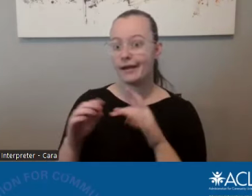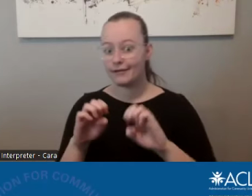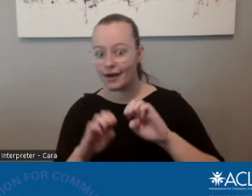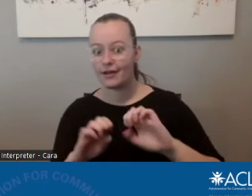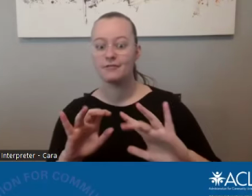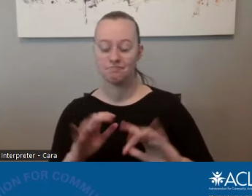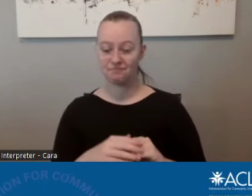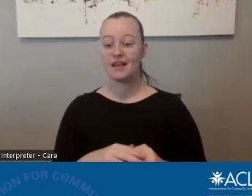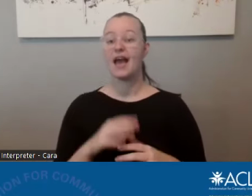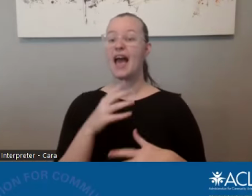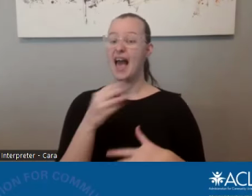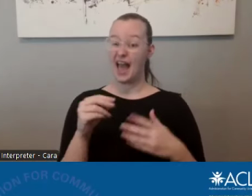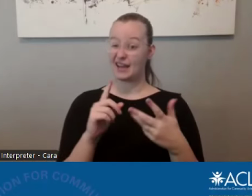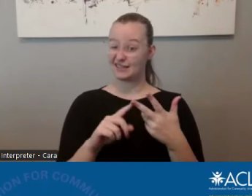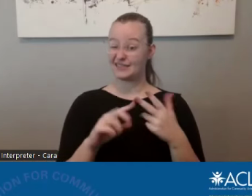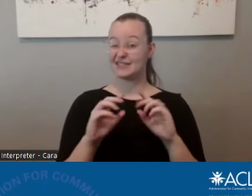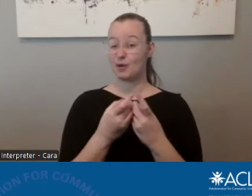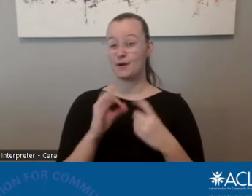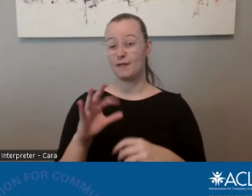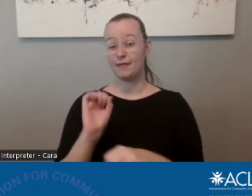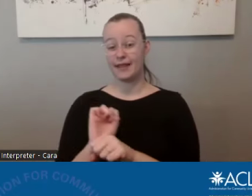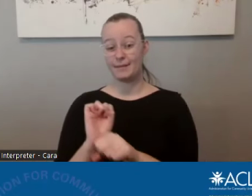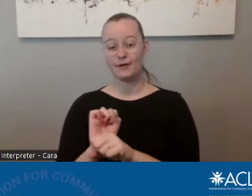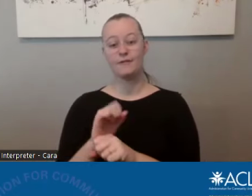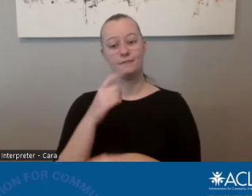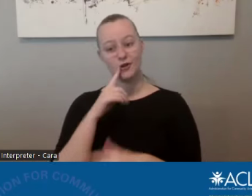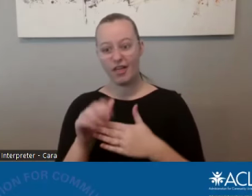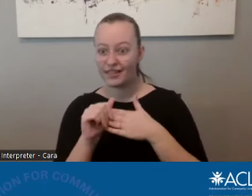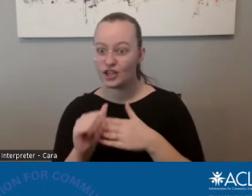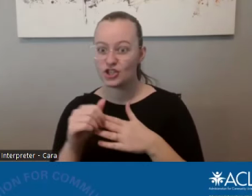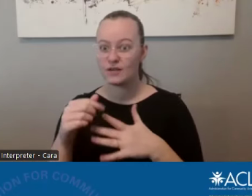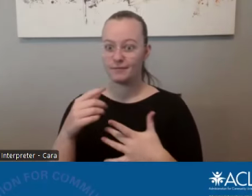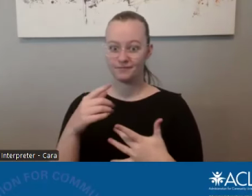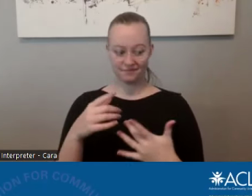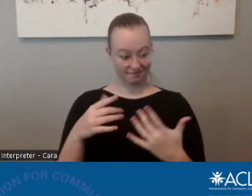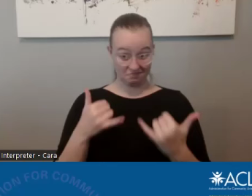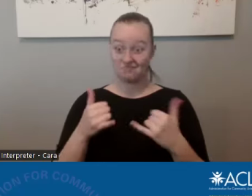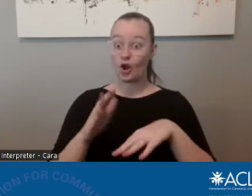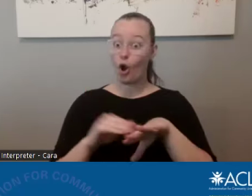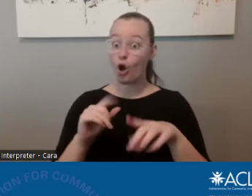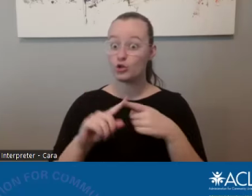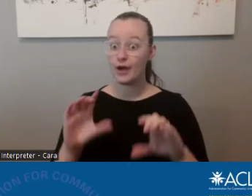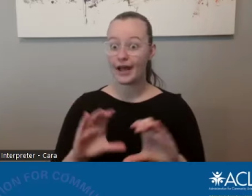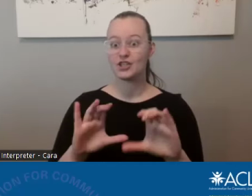Department of Labor for their leadership on this important call to action and and for presenting on the call today.